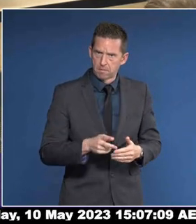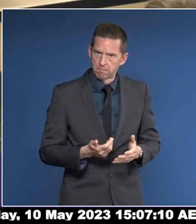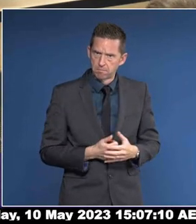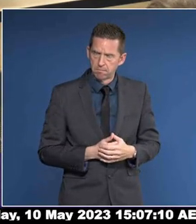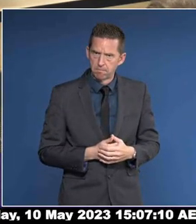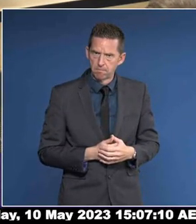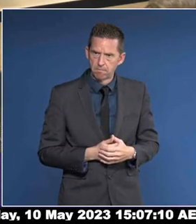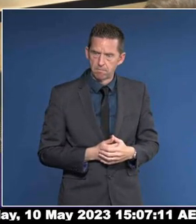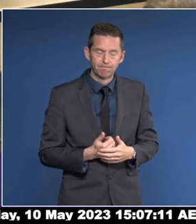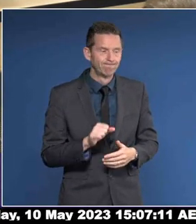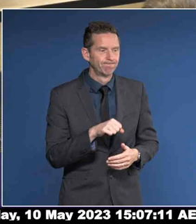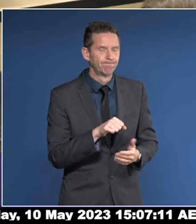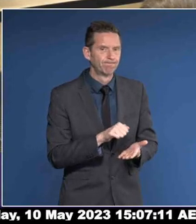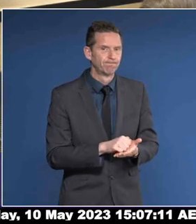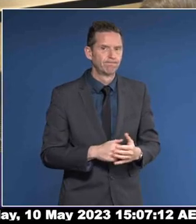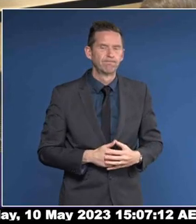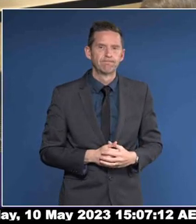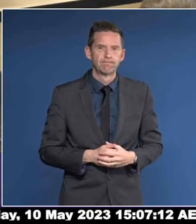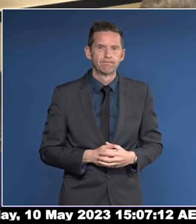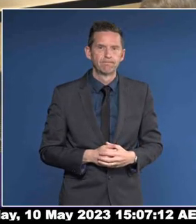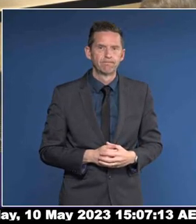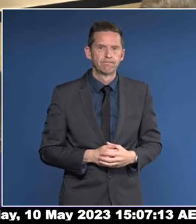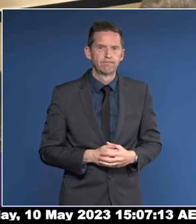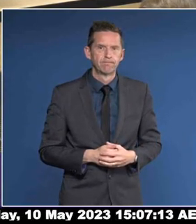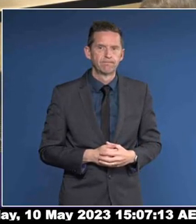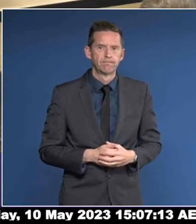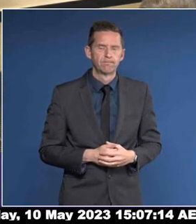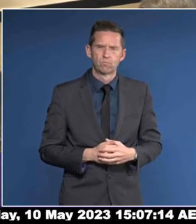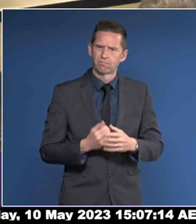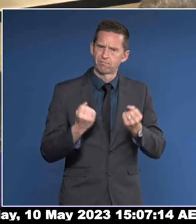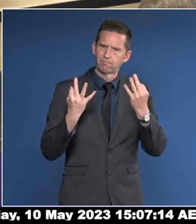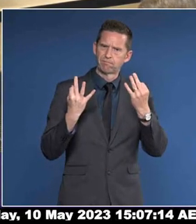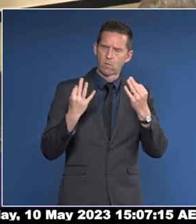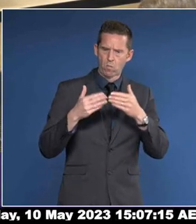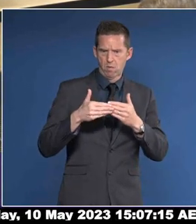Correct. MS MAHONY: And there was no focus at all in that follow-up meeting on